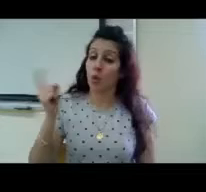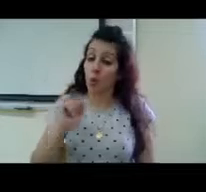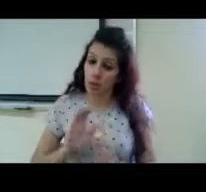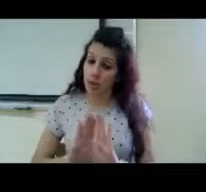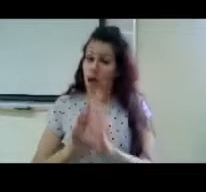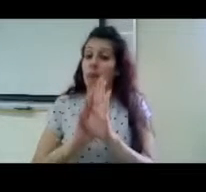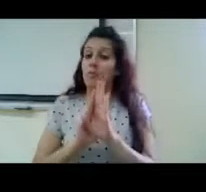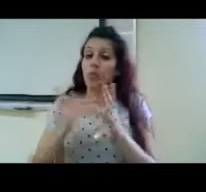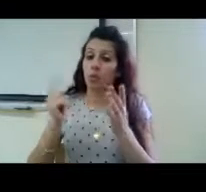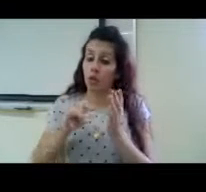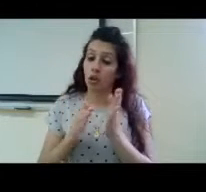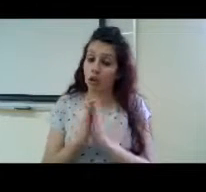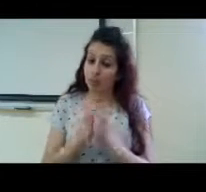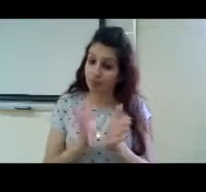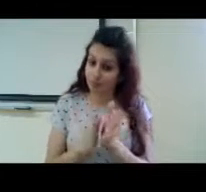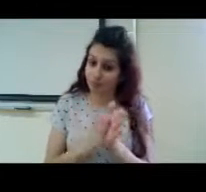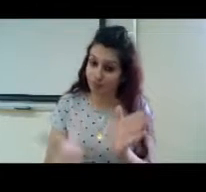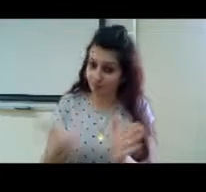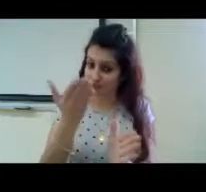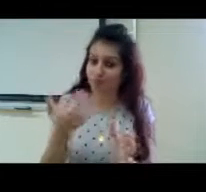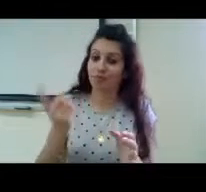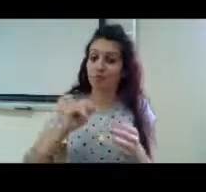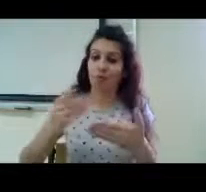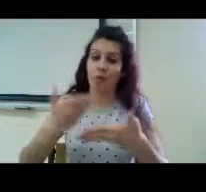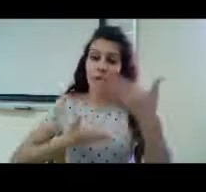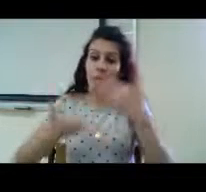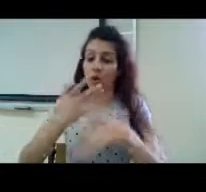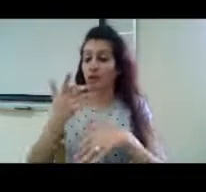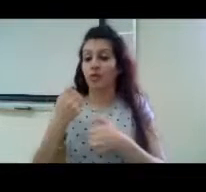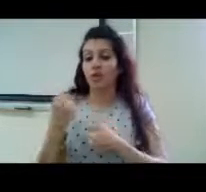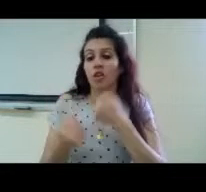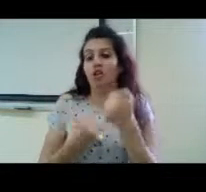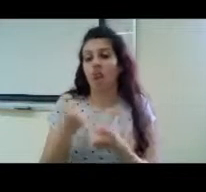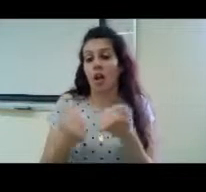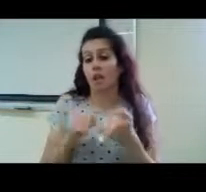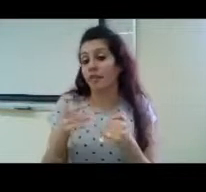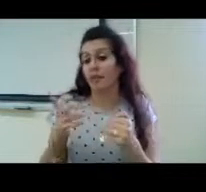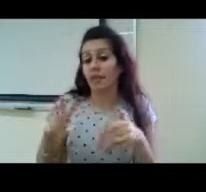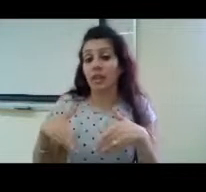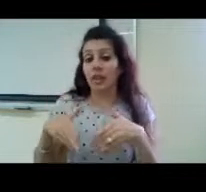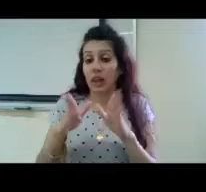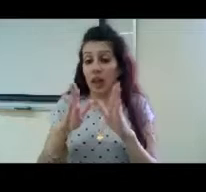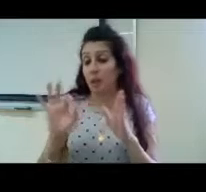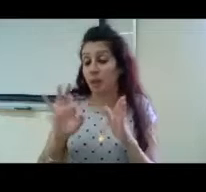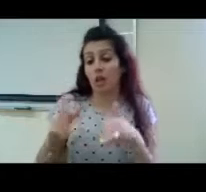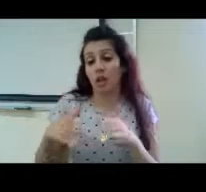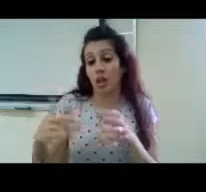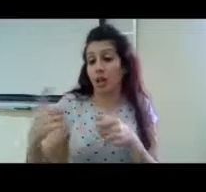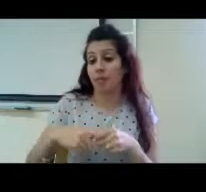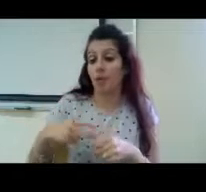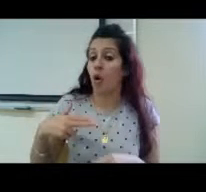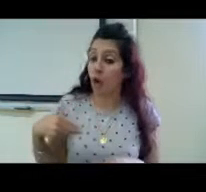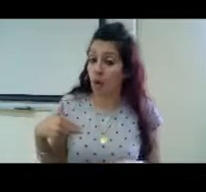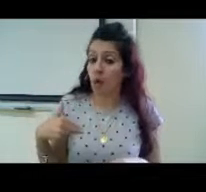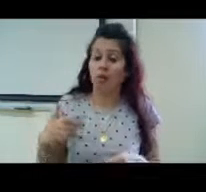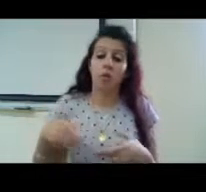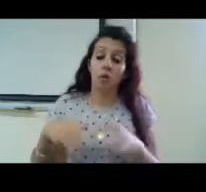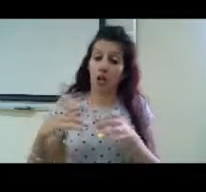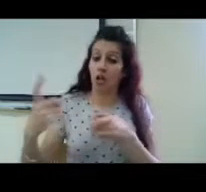and friends have faced this challenge of balancing home working and home